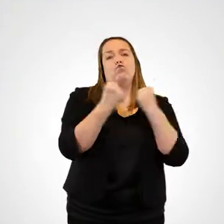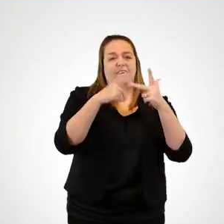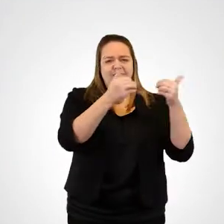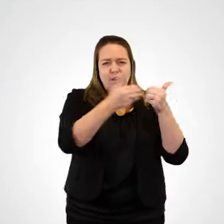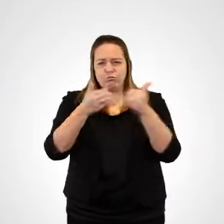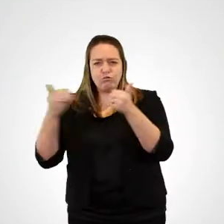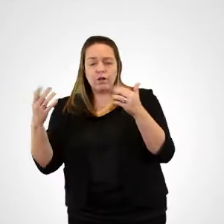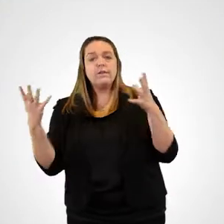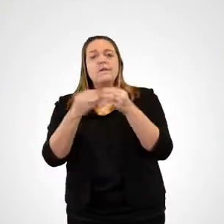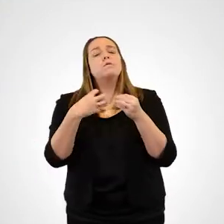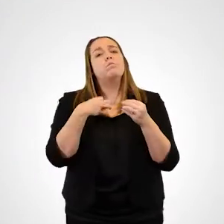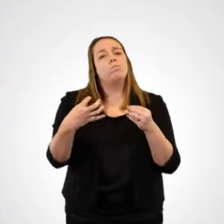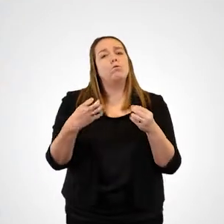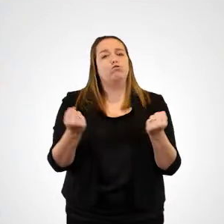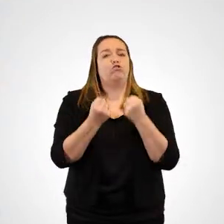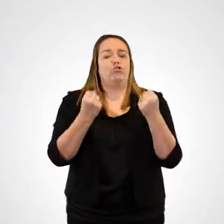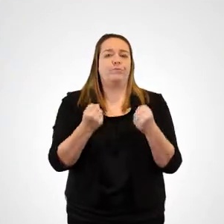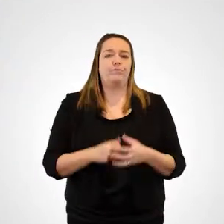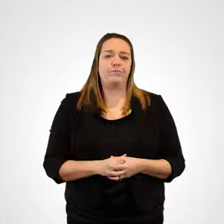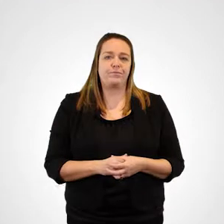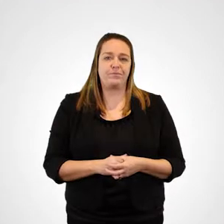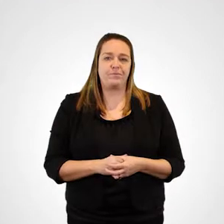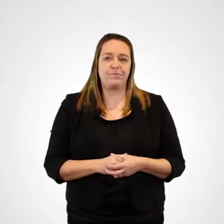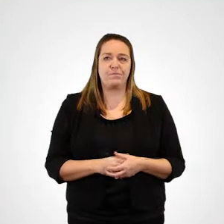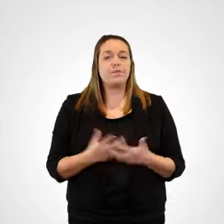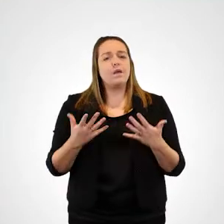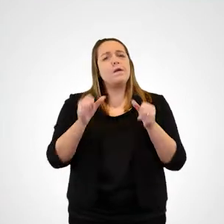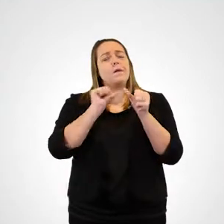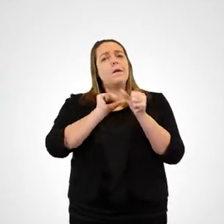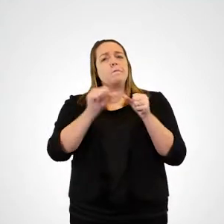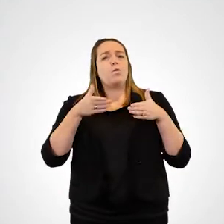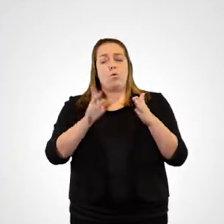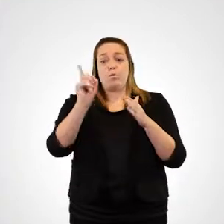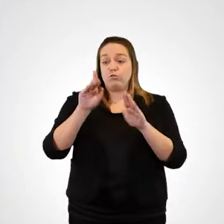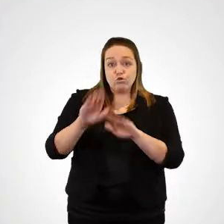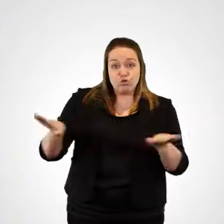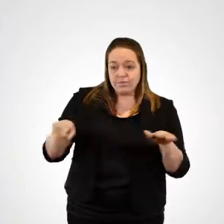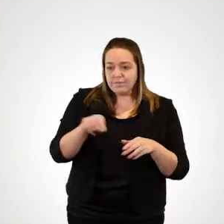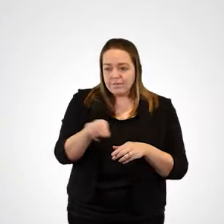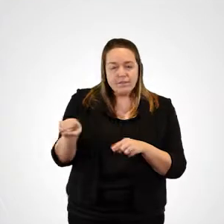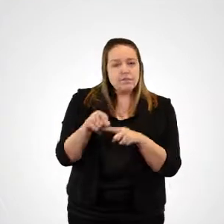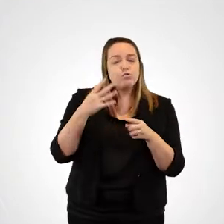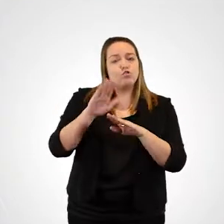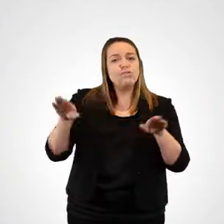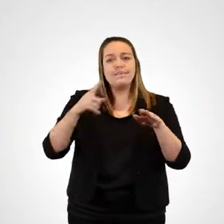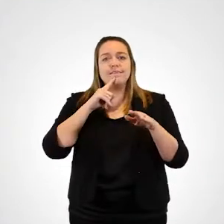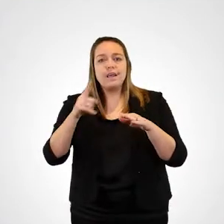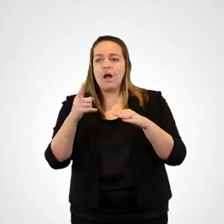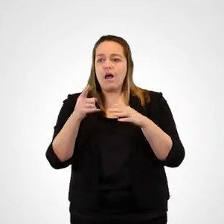And if I talk to you - the best way for me is always when the children tell you how it enlightens them.